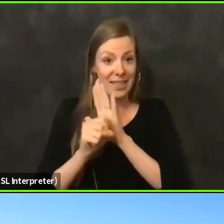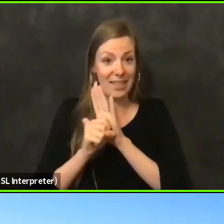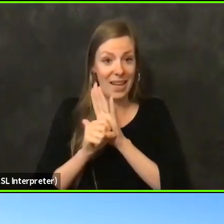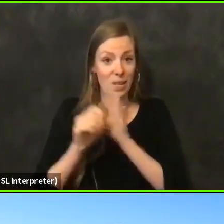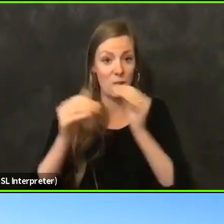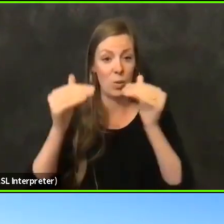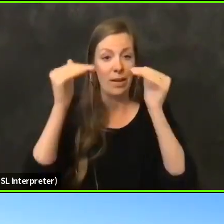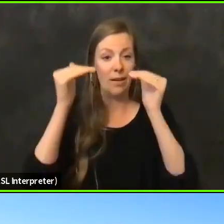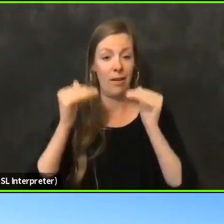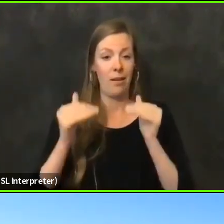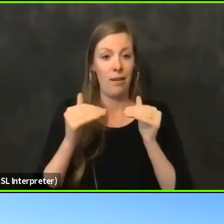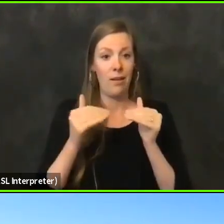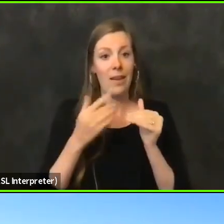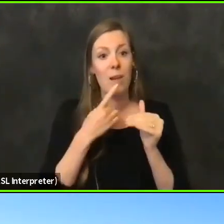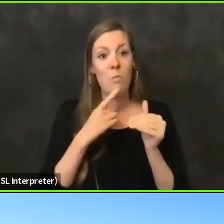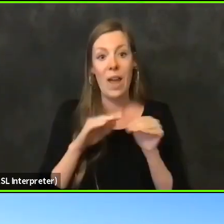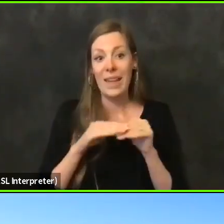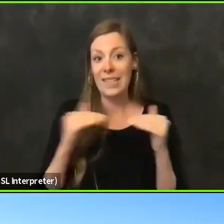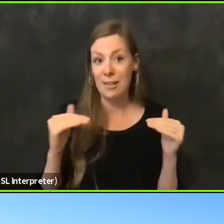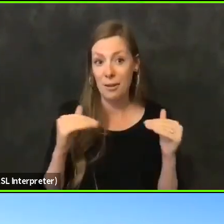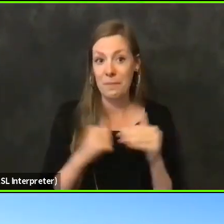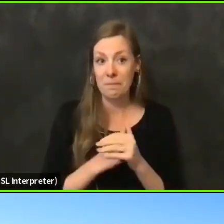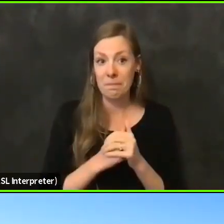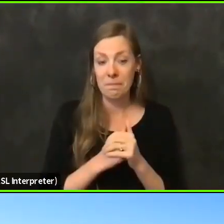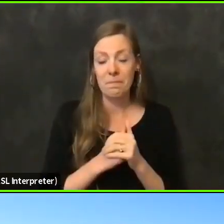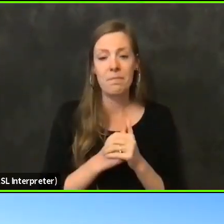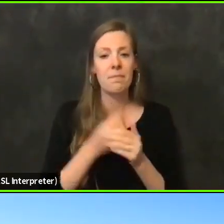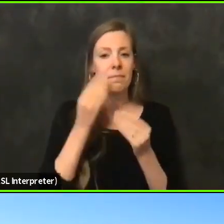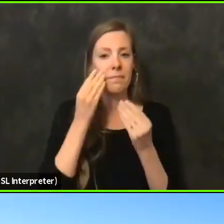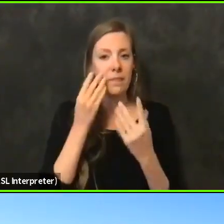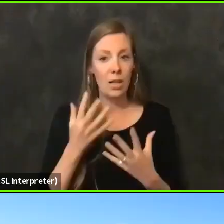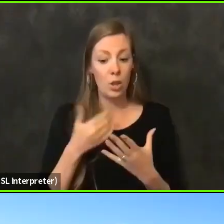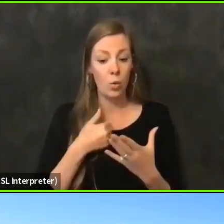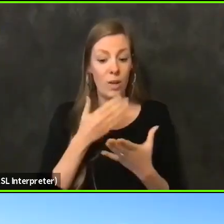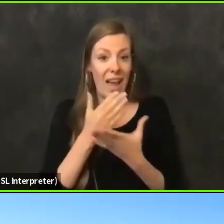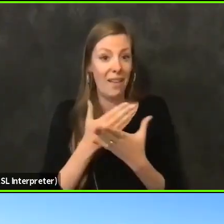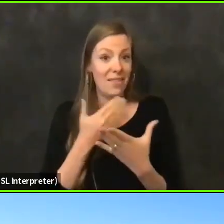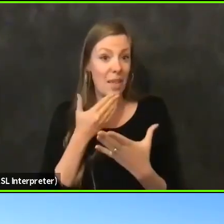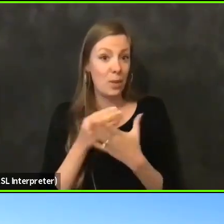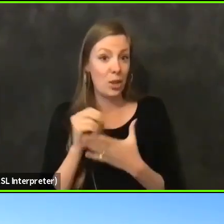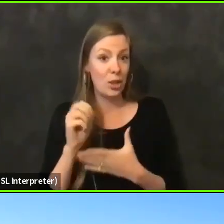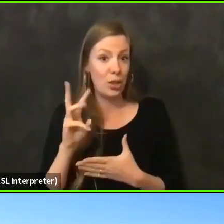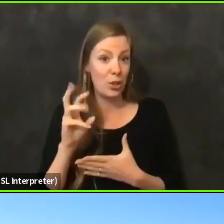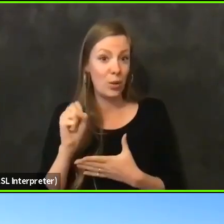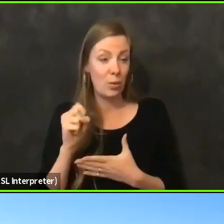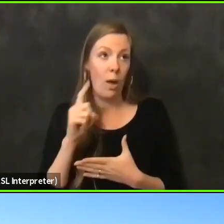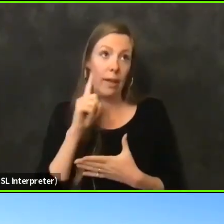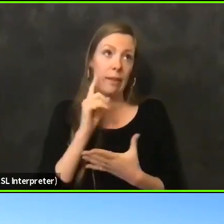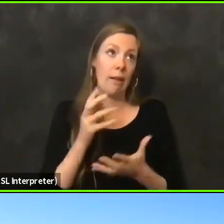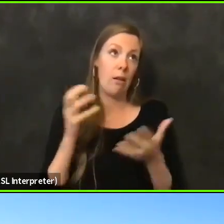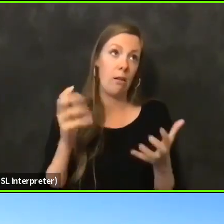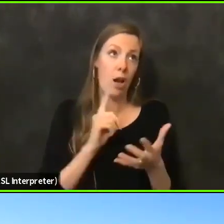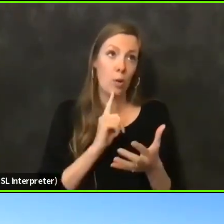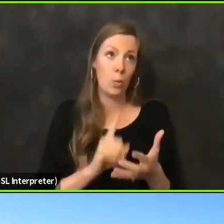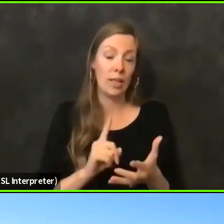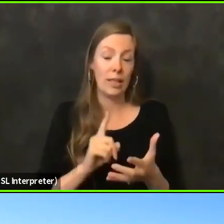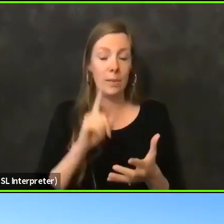So let me tell you, though, that we do have some good news. I think a lot of good news, really, because our case rates and testing